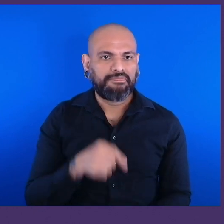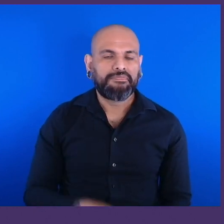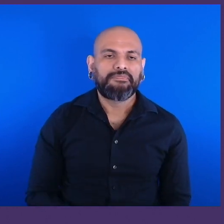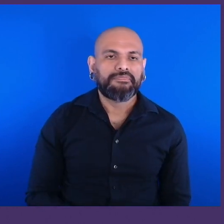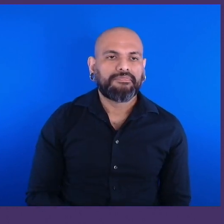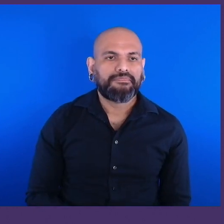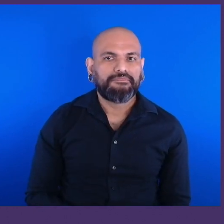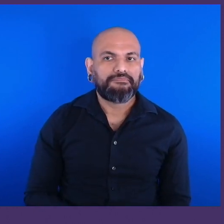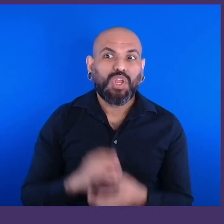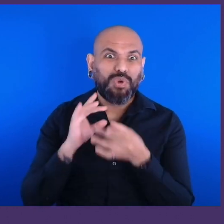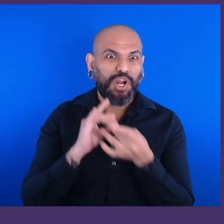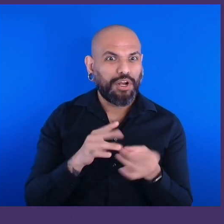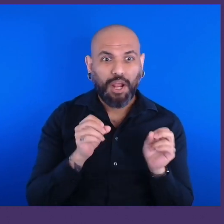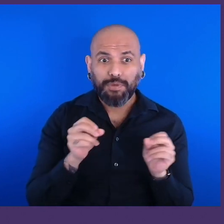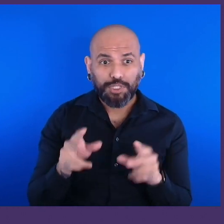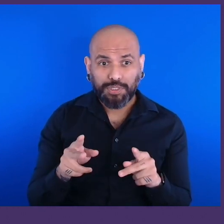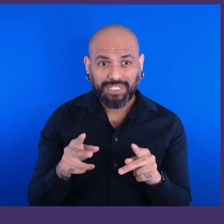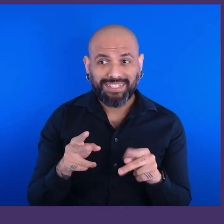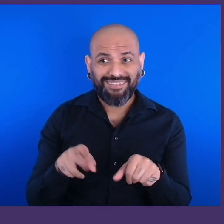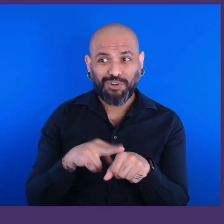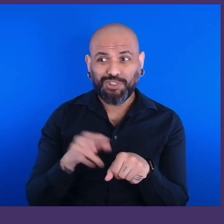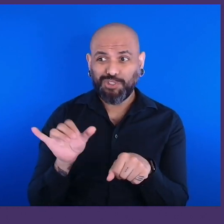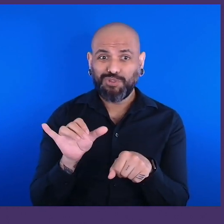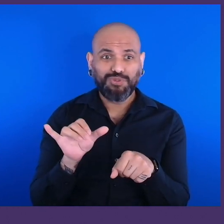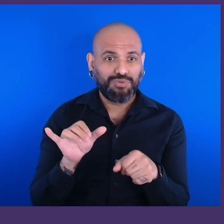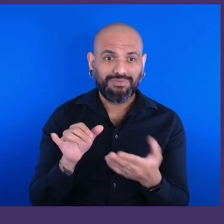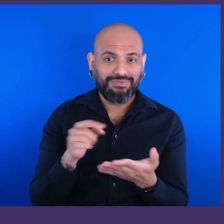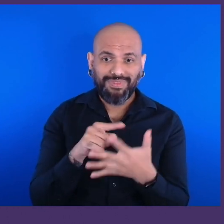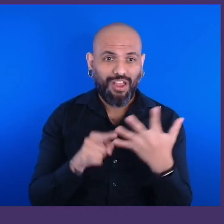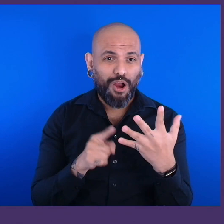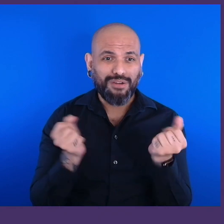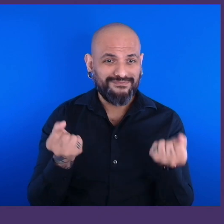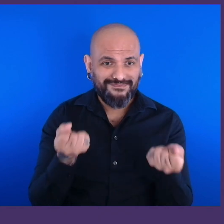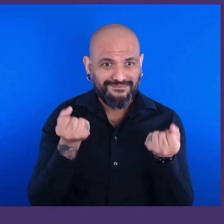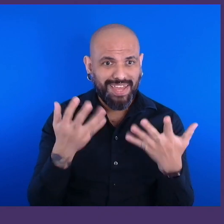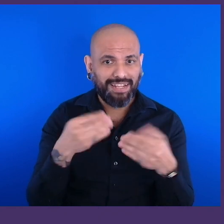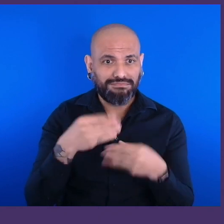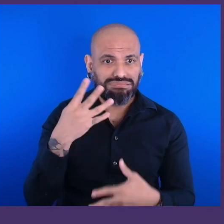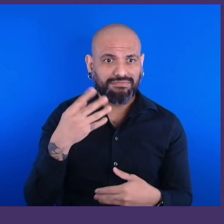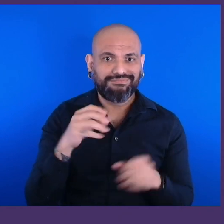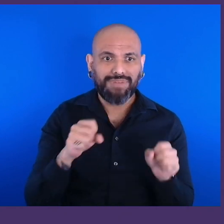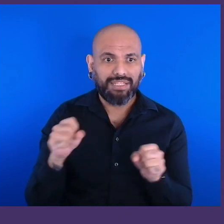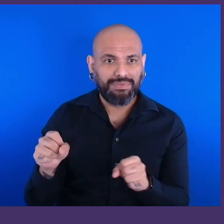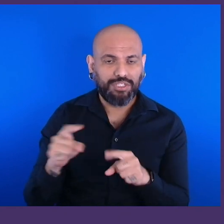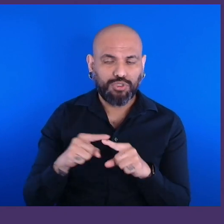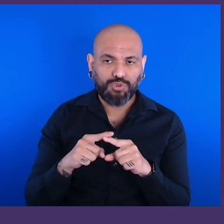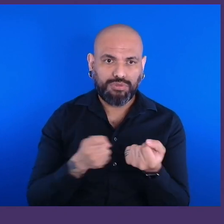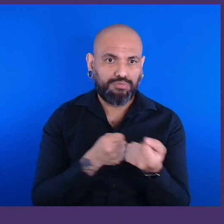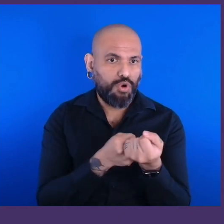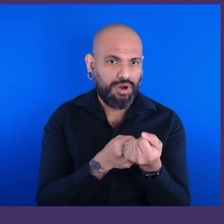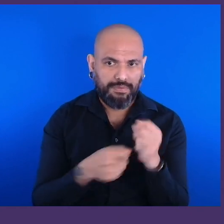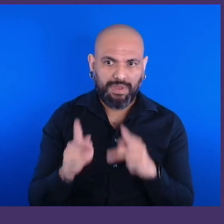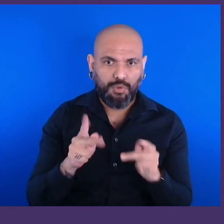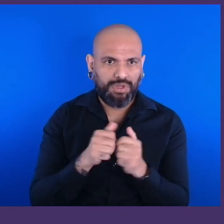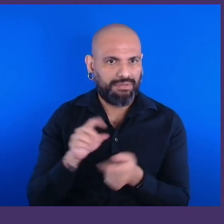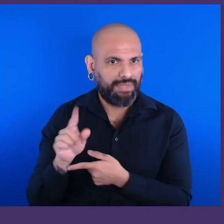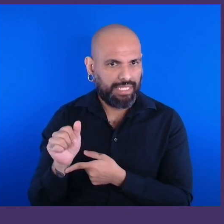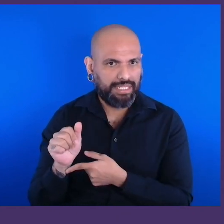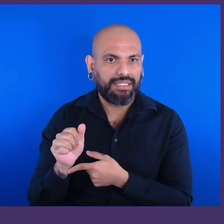of course there are many possibilities to support persons with disabilities, in communication,